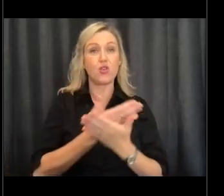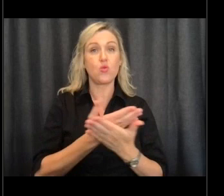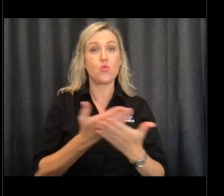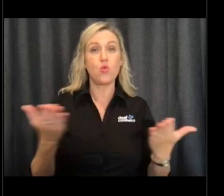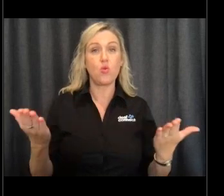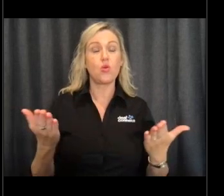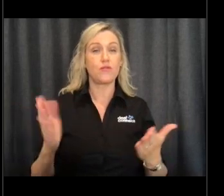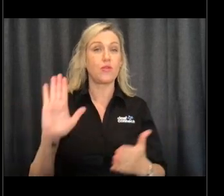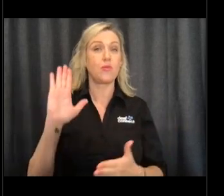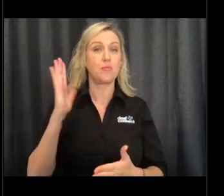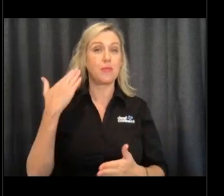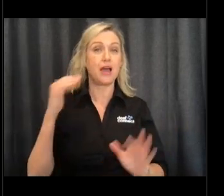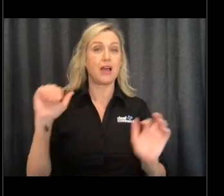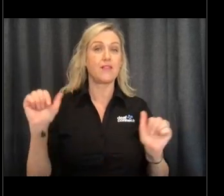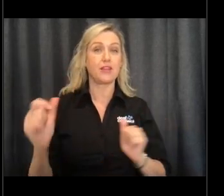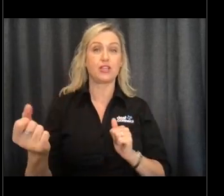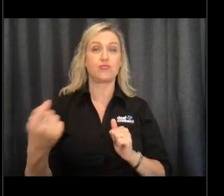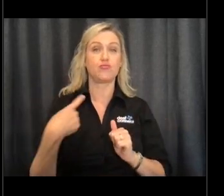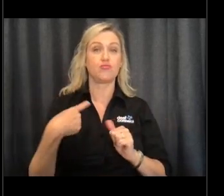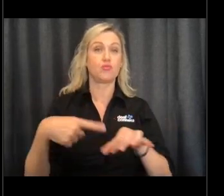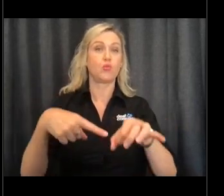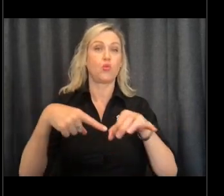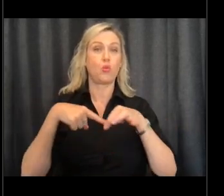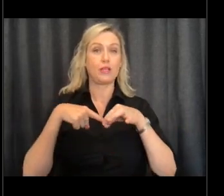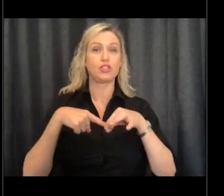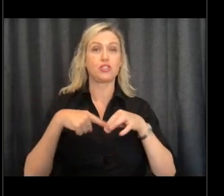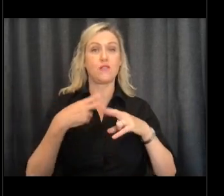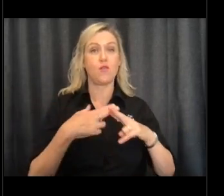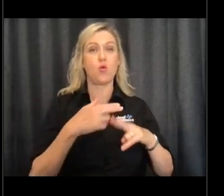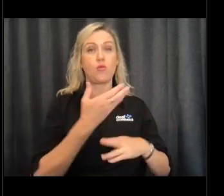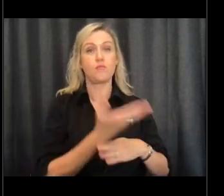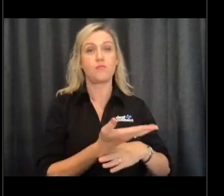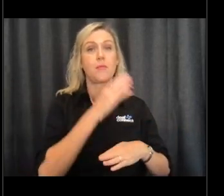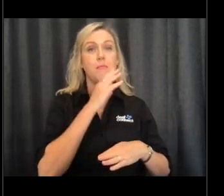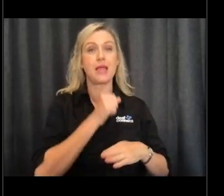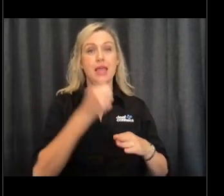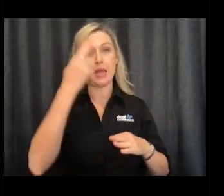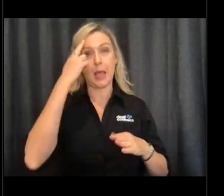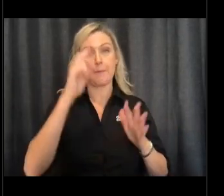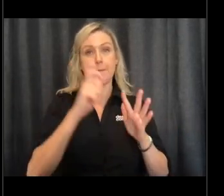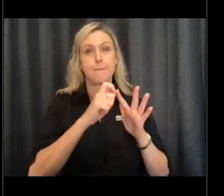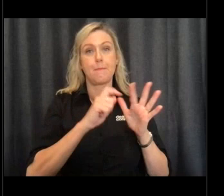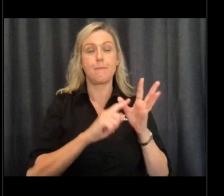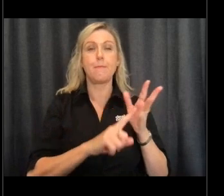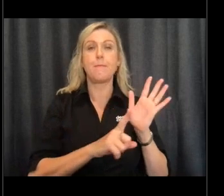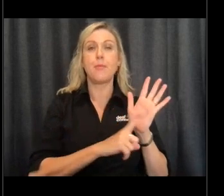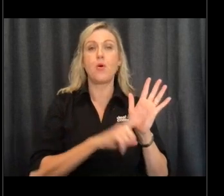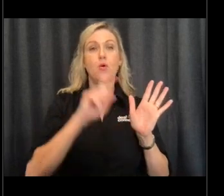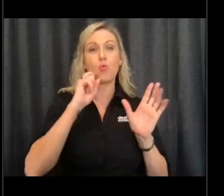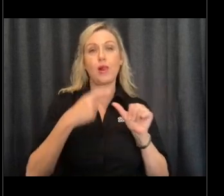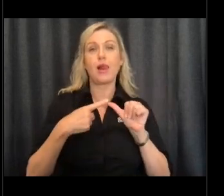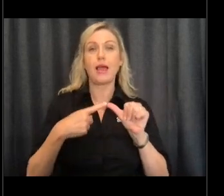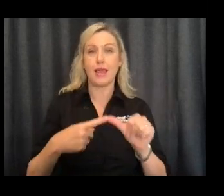questions for Paul this morning and we're welcoming questions as we go so please continue